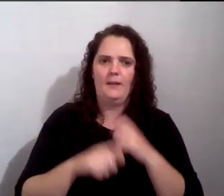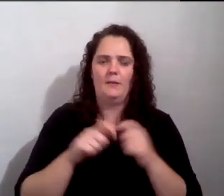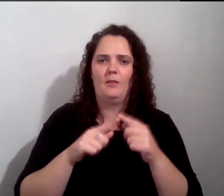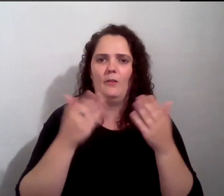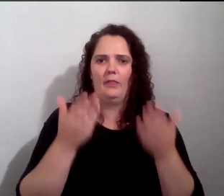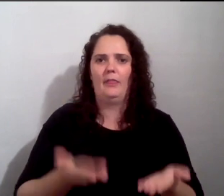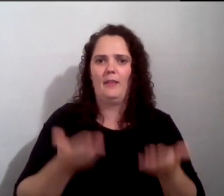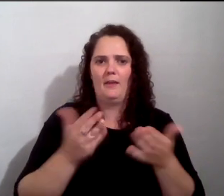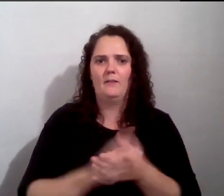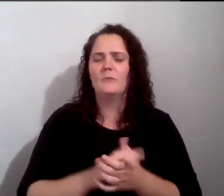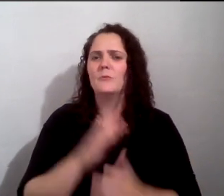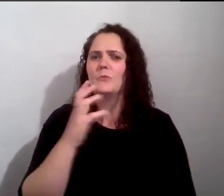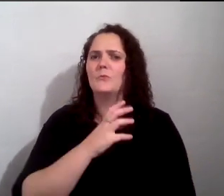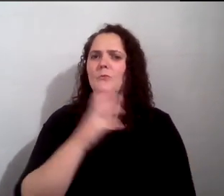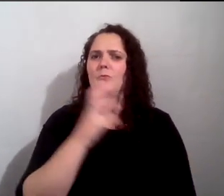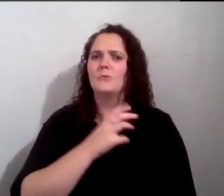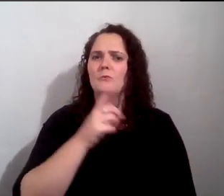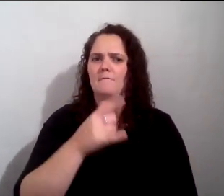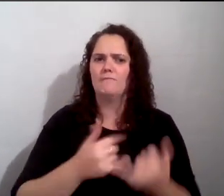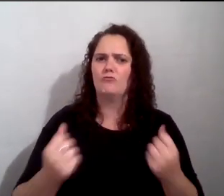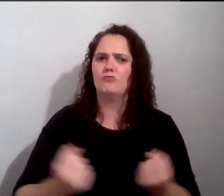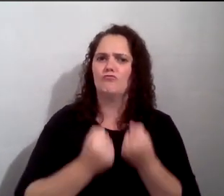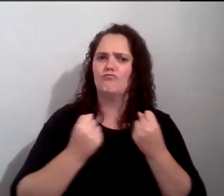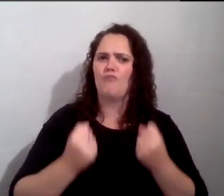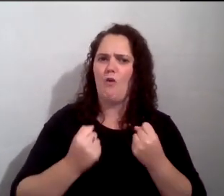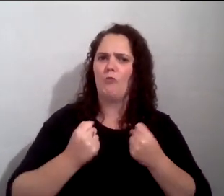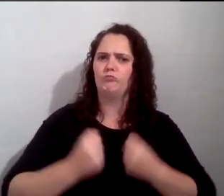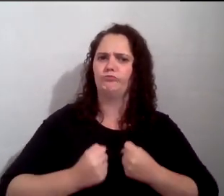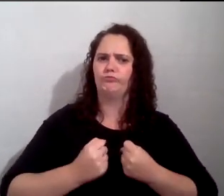character I think and a very carefully constructed